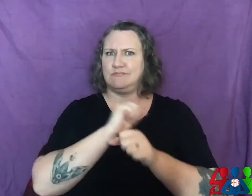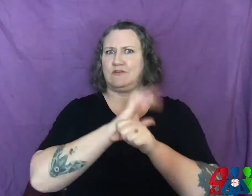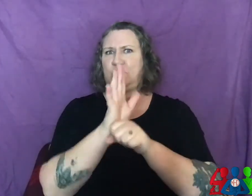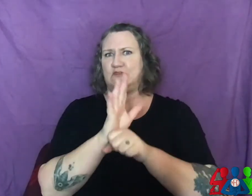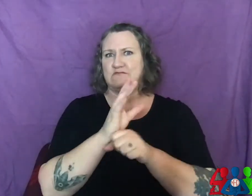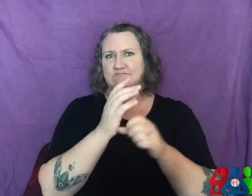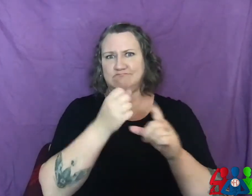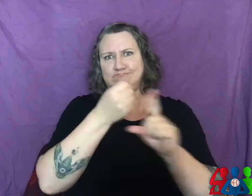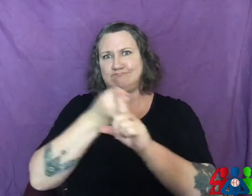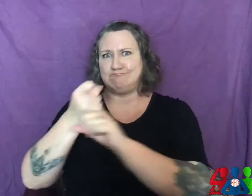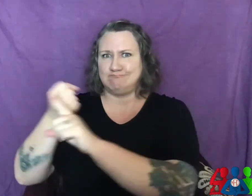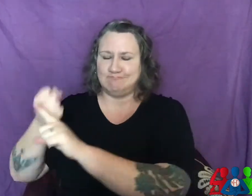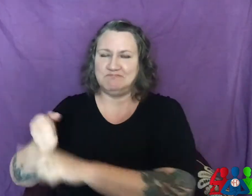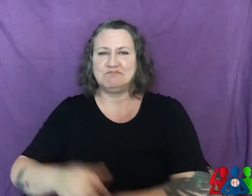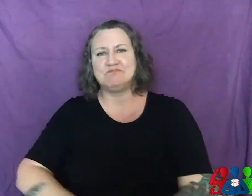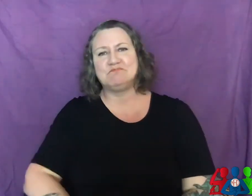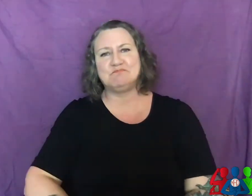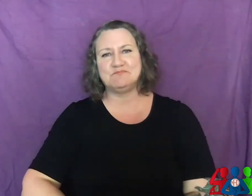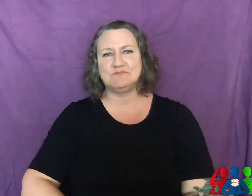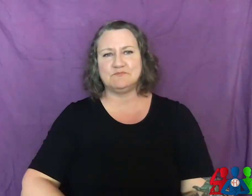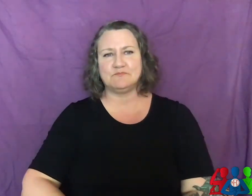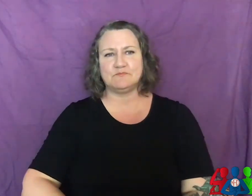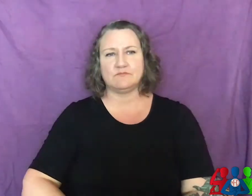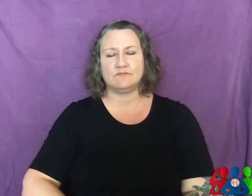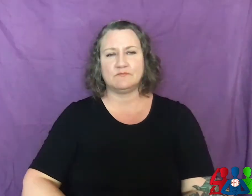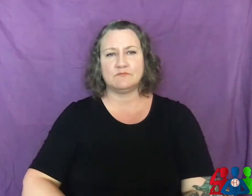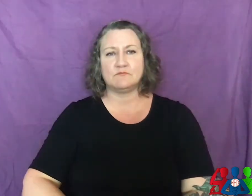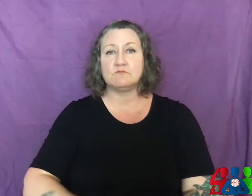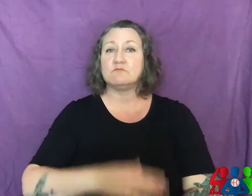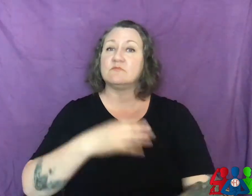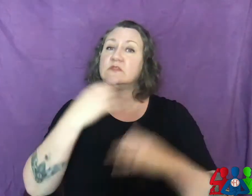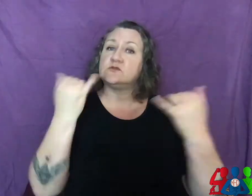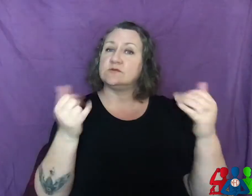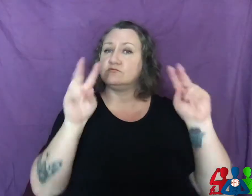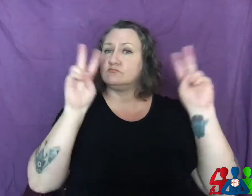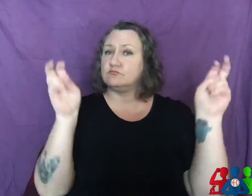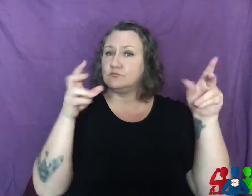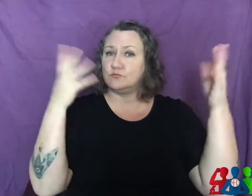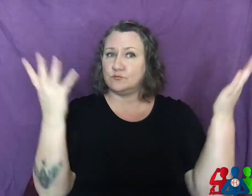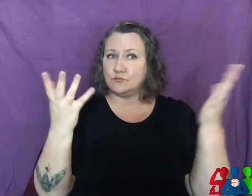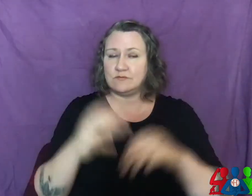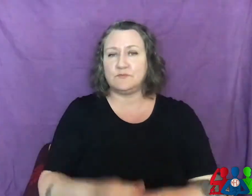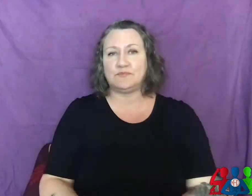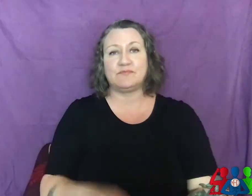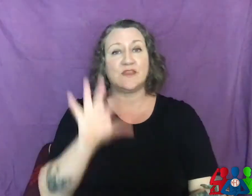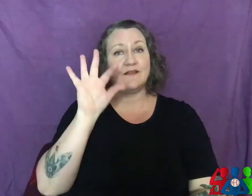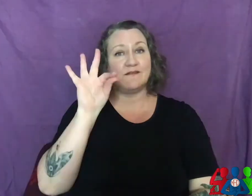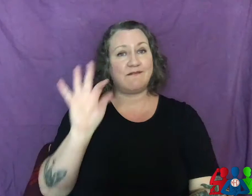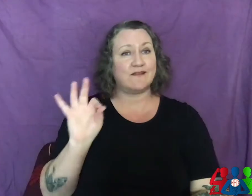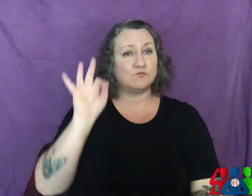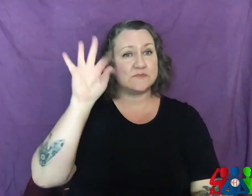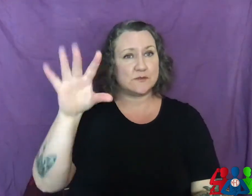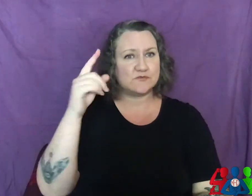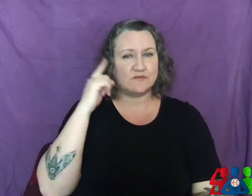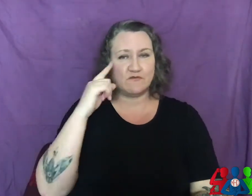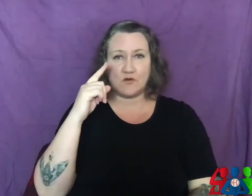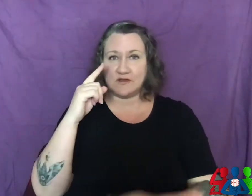courses in the future. As we know, the COVID pandemic has changed a lot in our lives. The